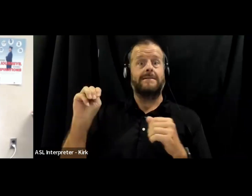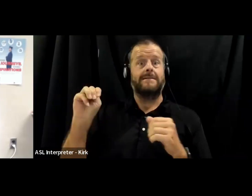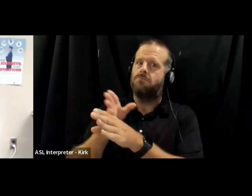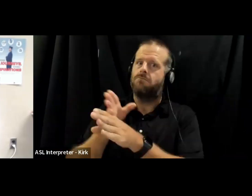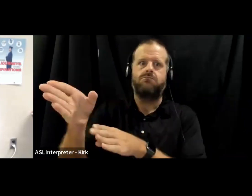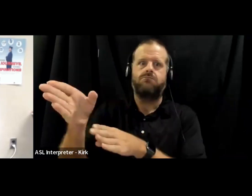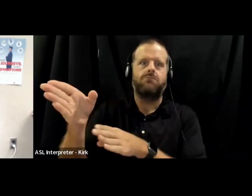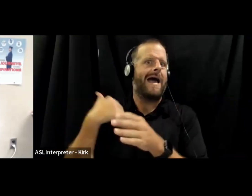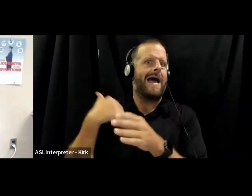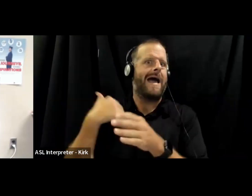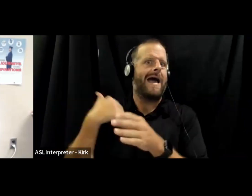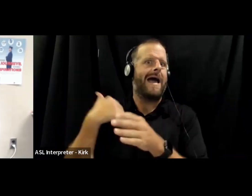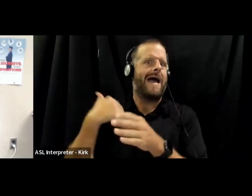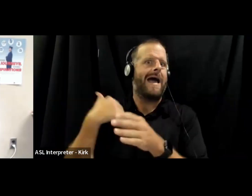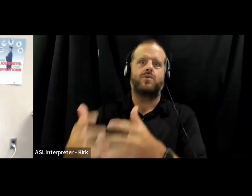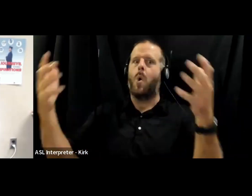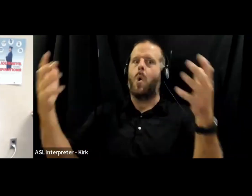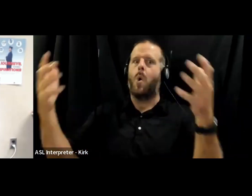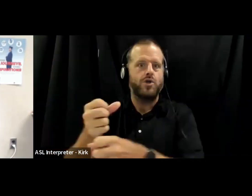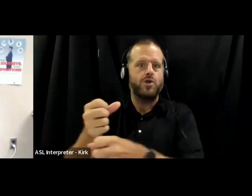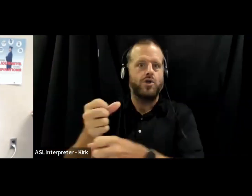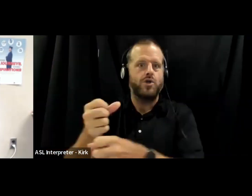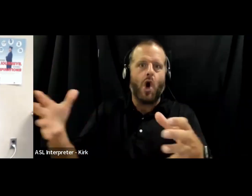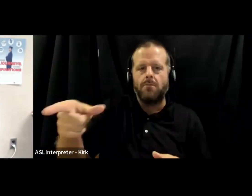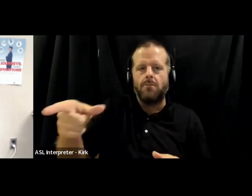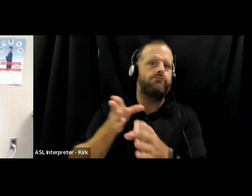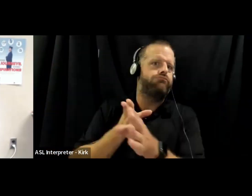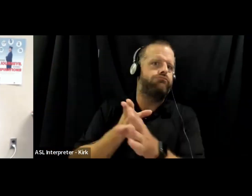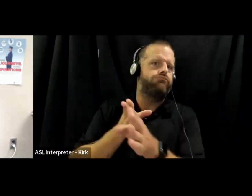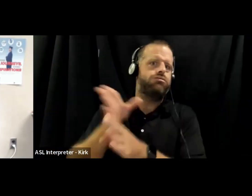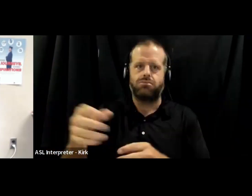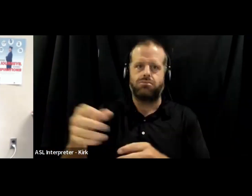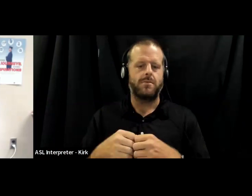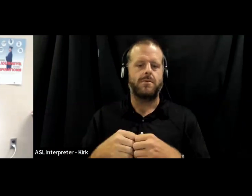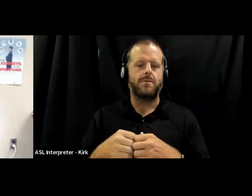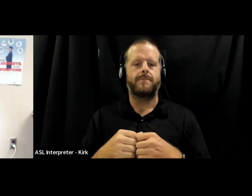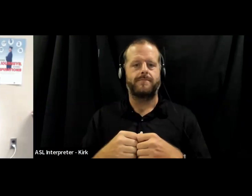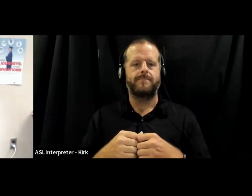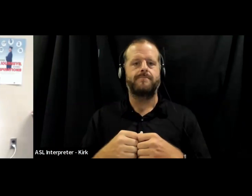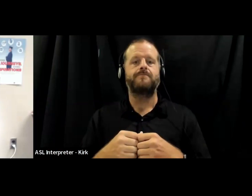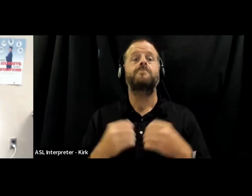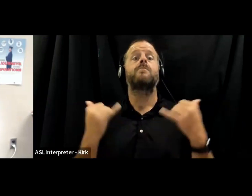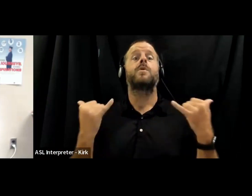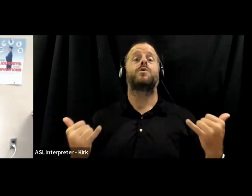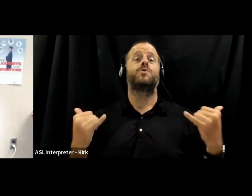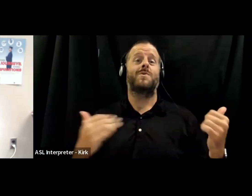for that growth in so many different occupations. Today we're so happy to have with us such an